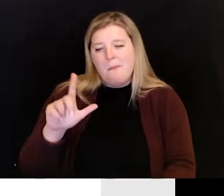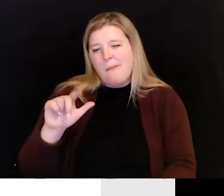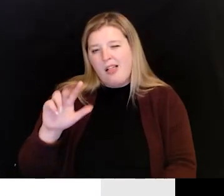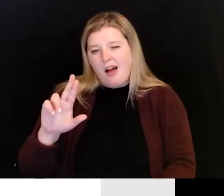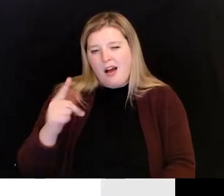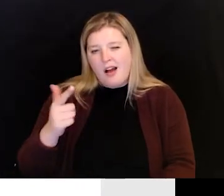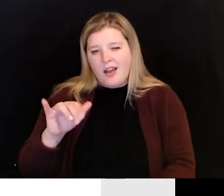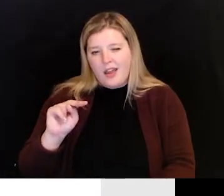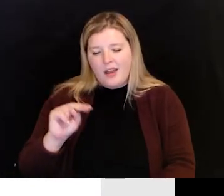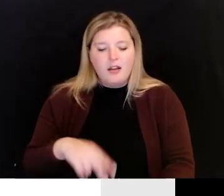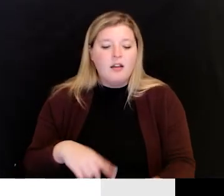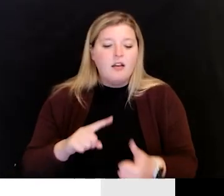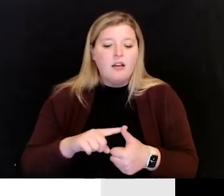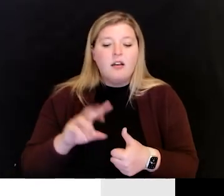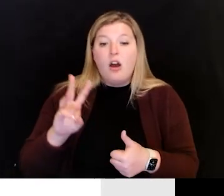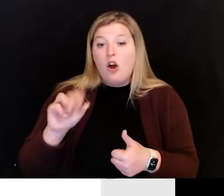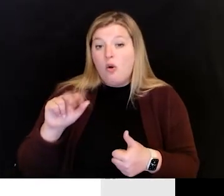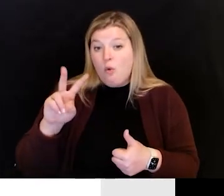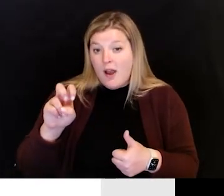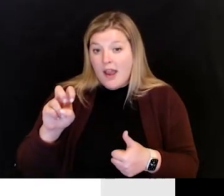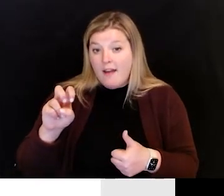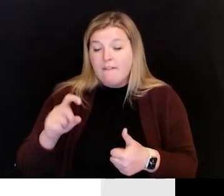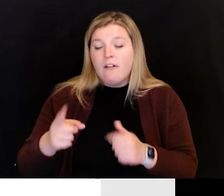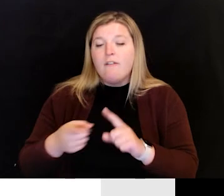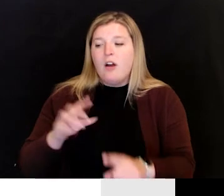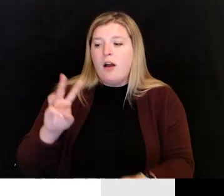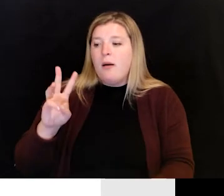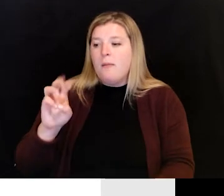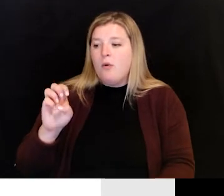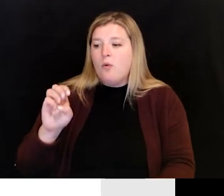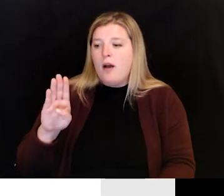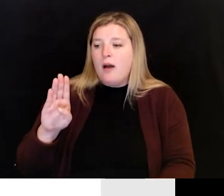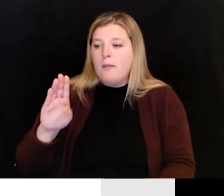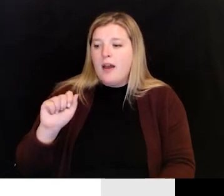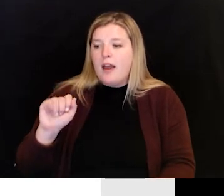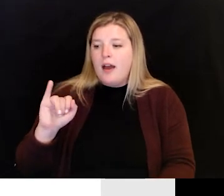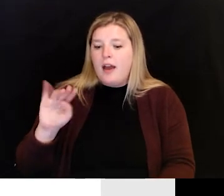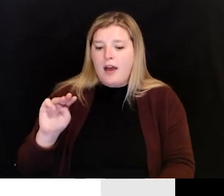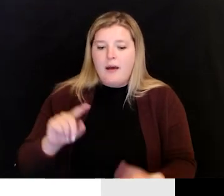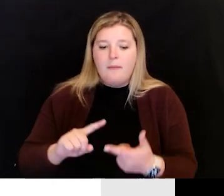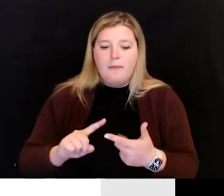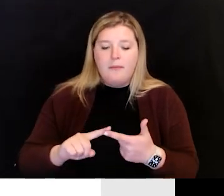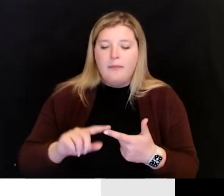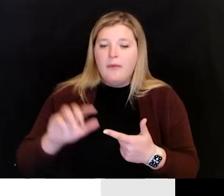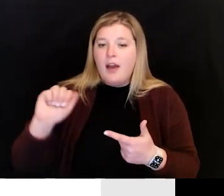the WAVE tool from WebAIM, the axe tool from Deque,